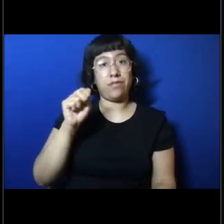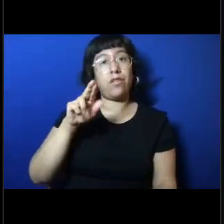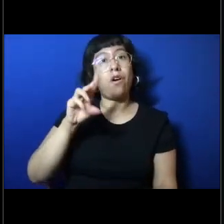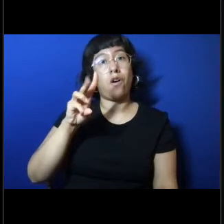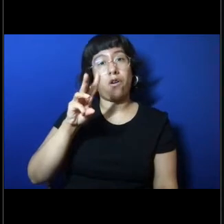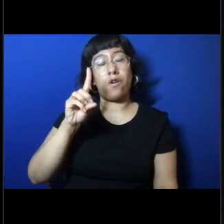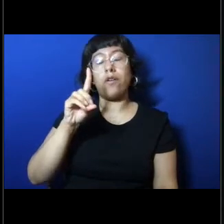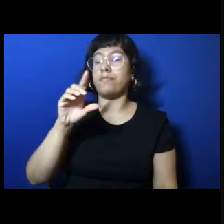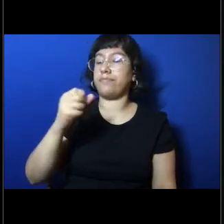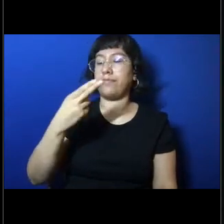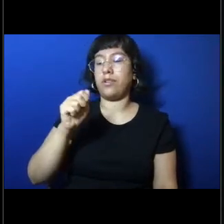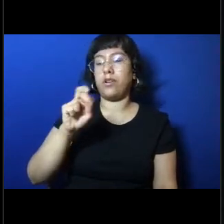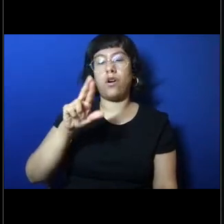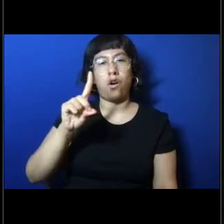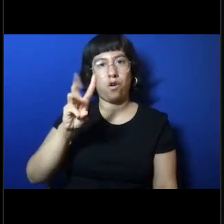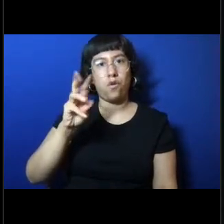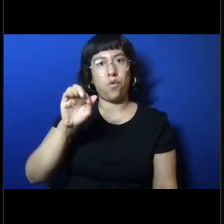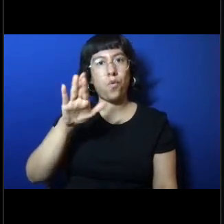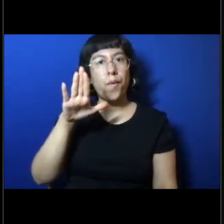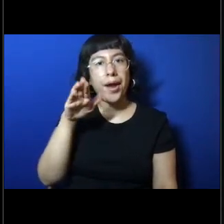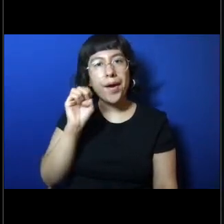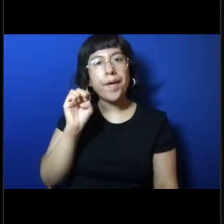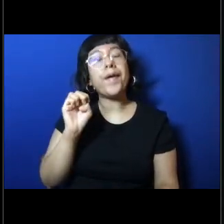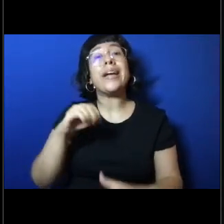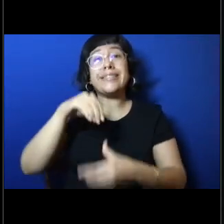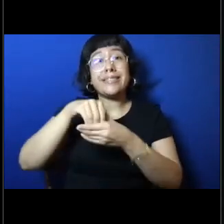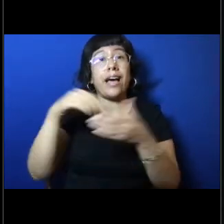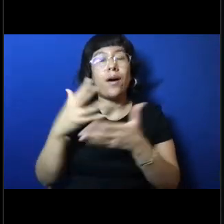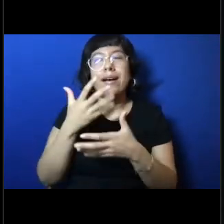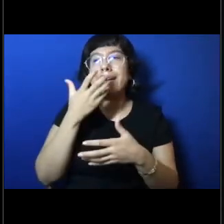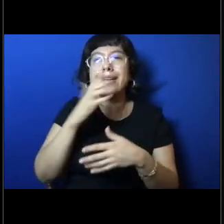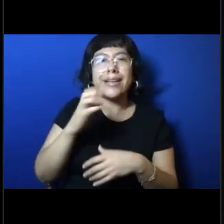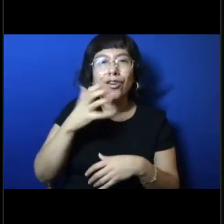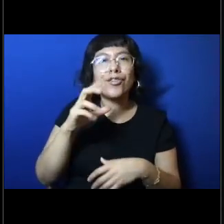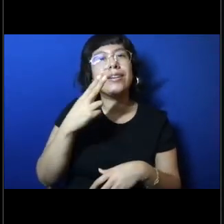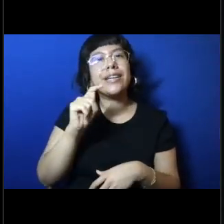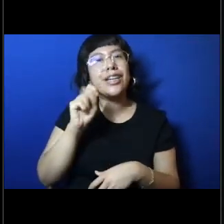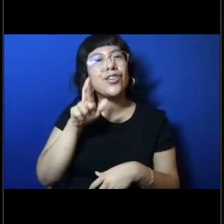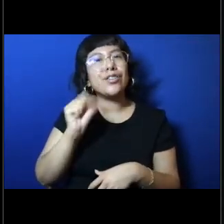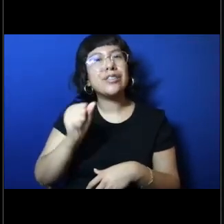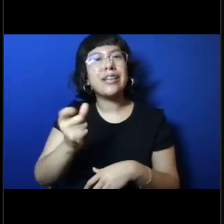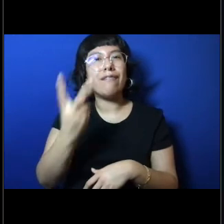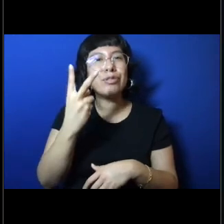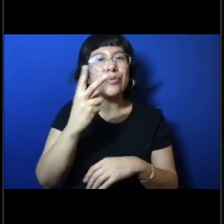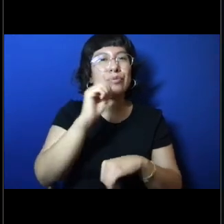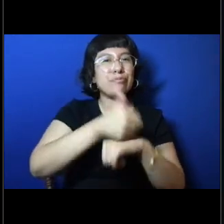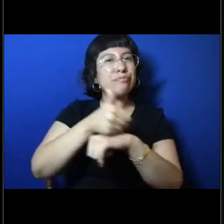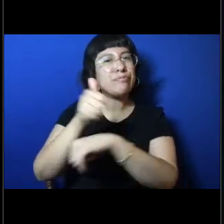So for something that needs to be heated up you might have to have two elements for every, every part. So there's a couple...